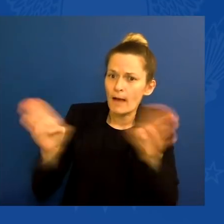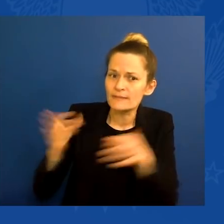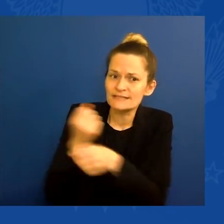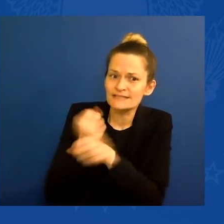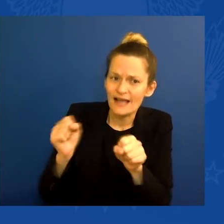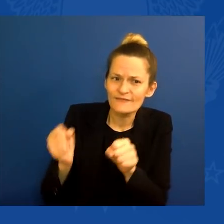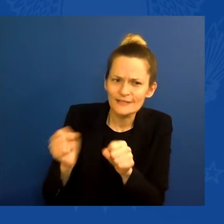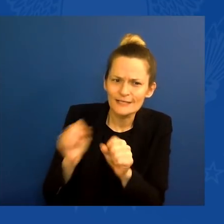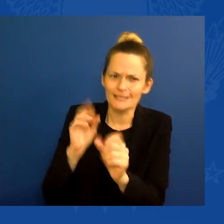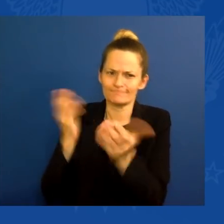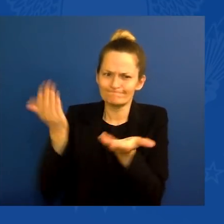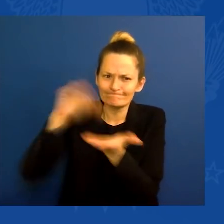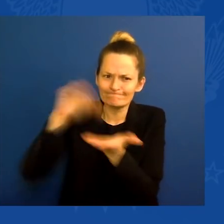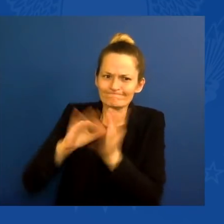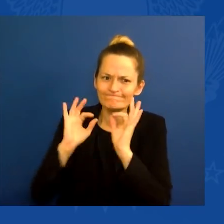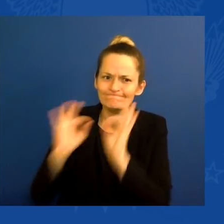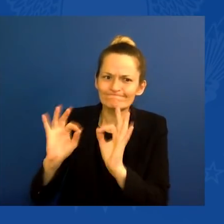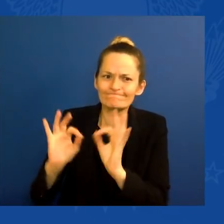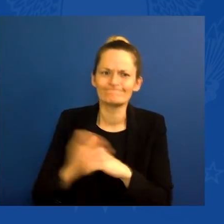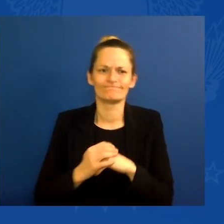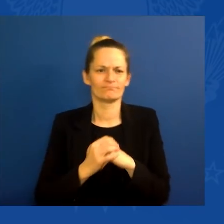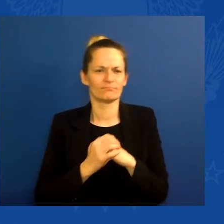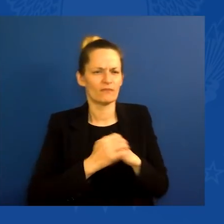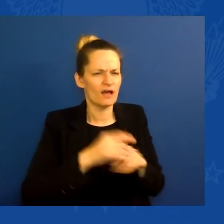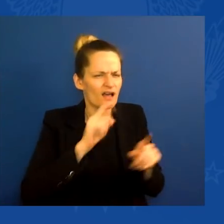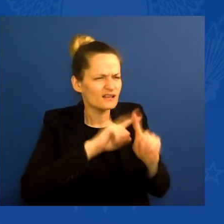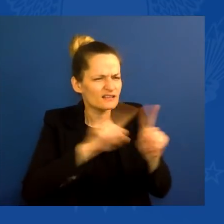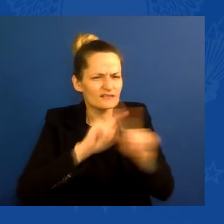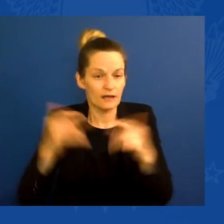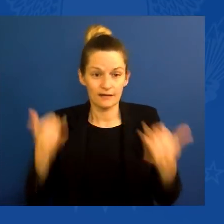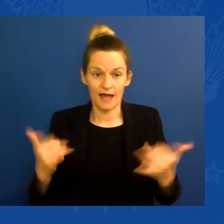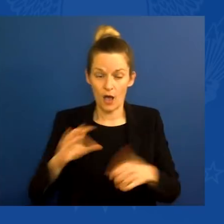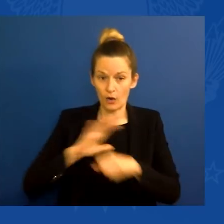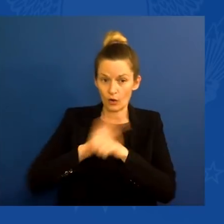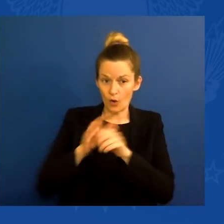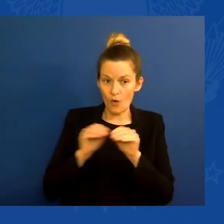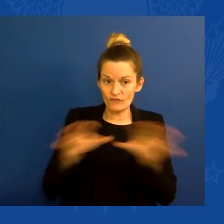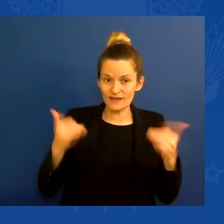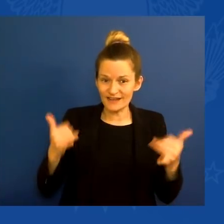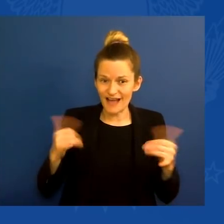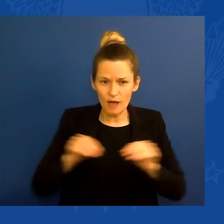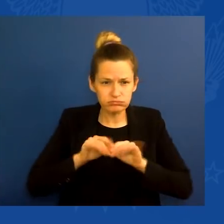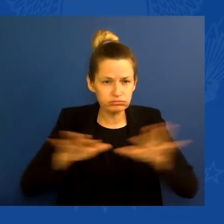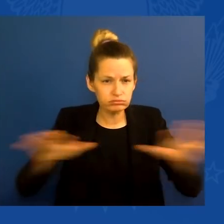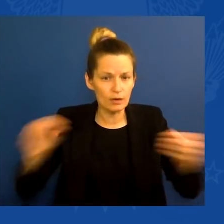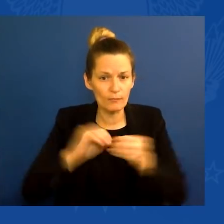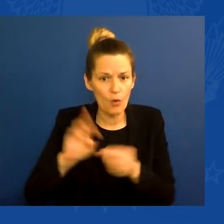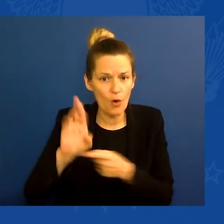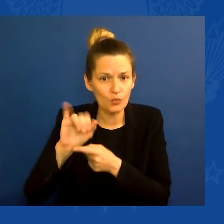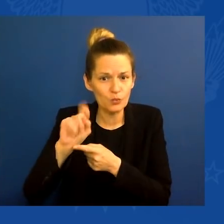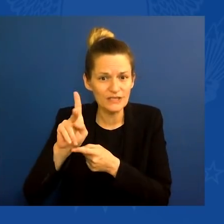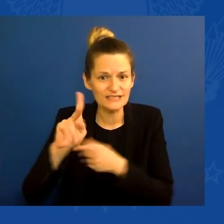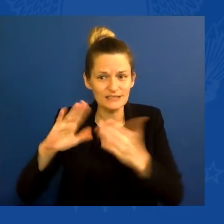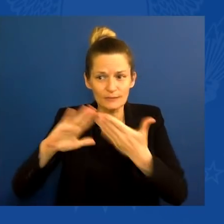and at a time when state and local budgets were shrinking because they didn't have the tax base.